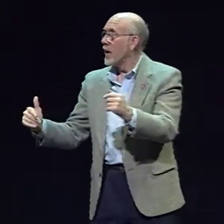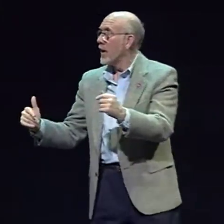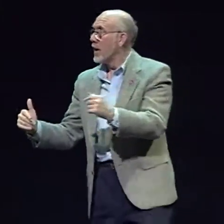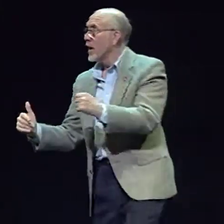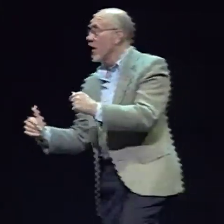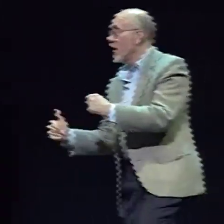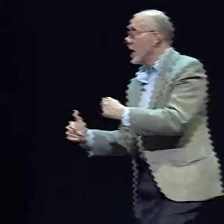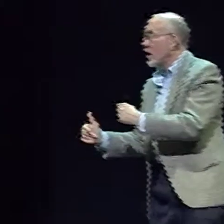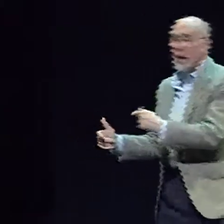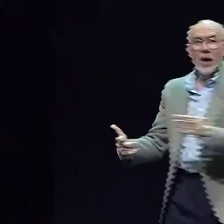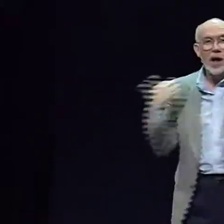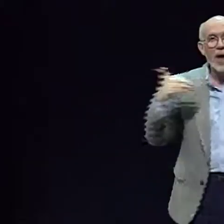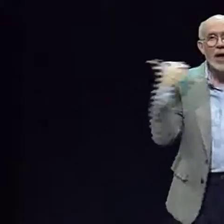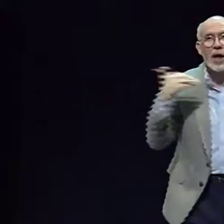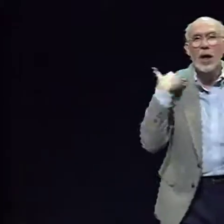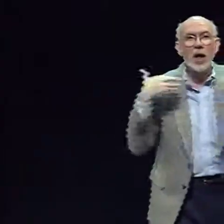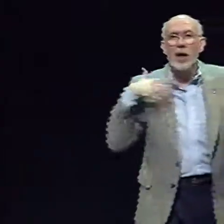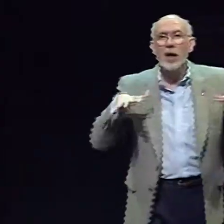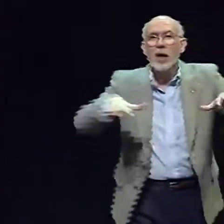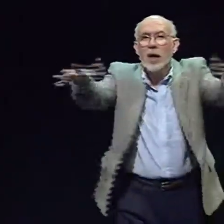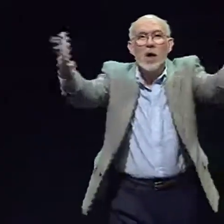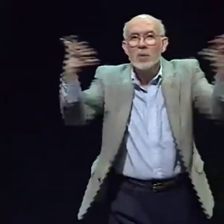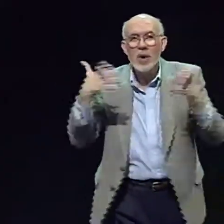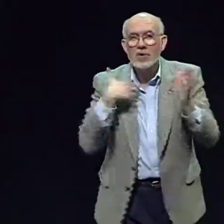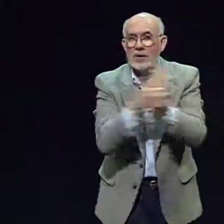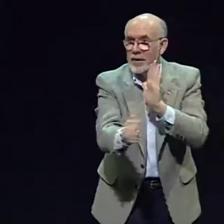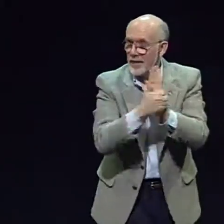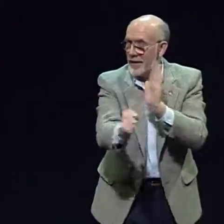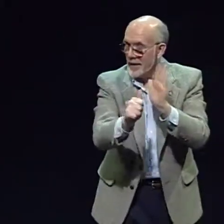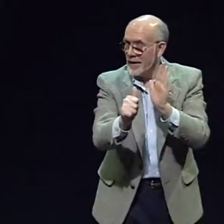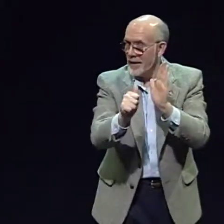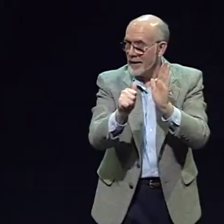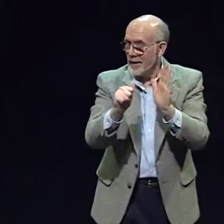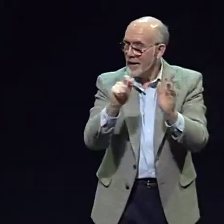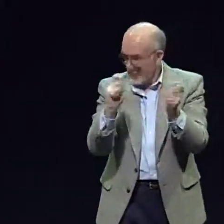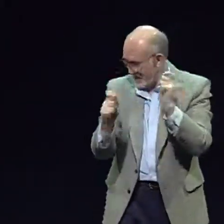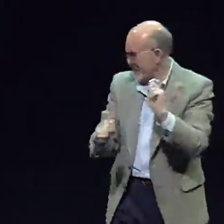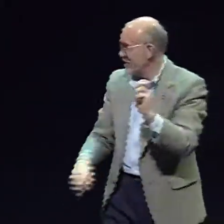HOW YOU CONTROL THE RHYTHM AND THE TEMPO,